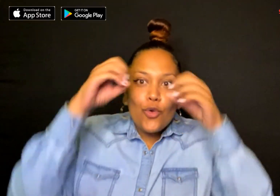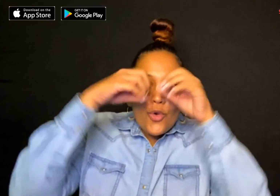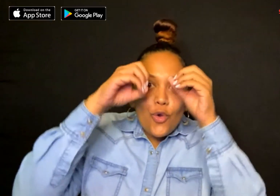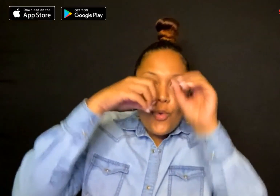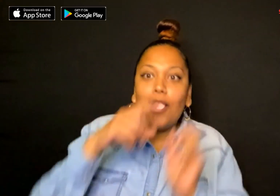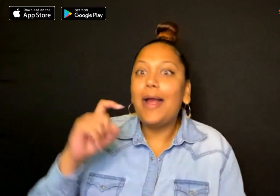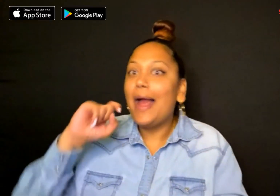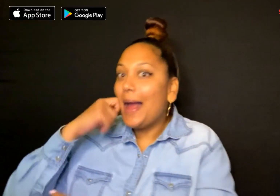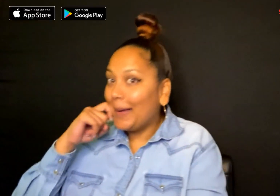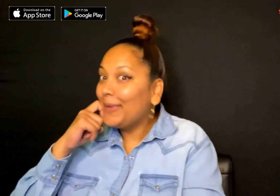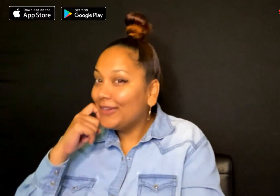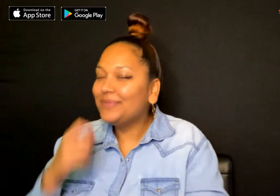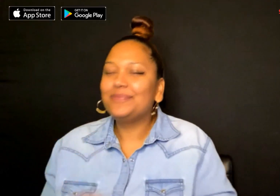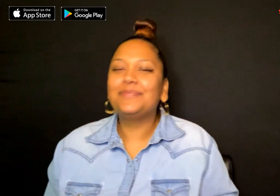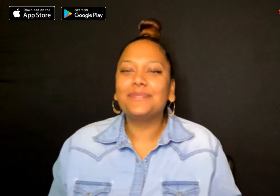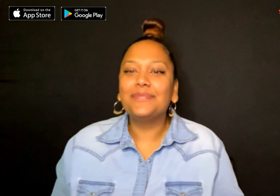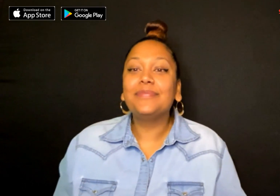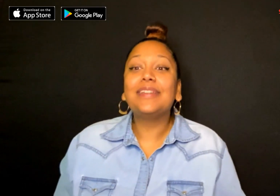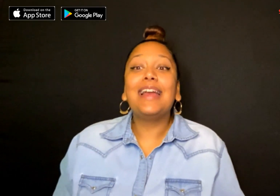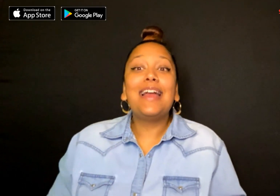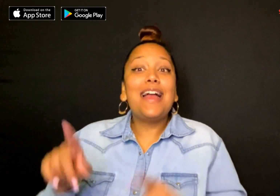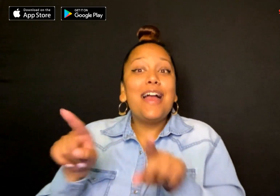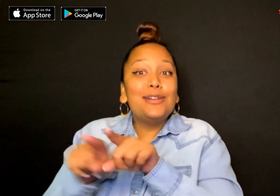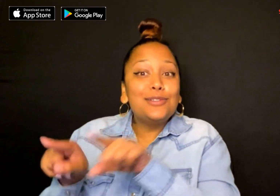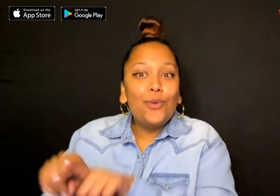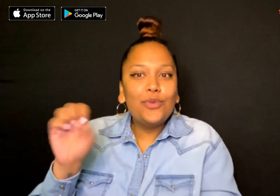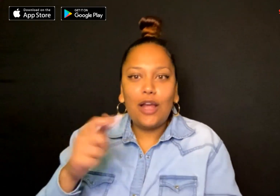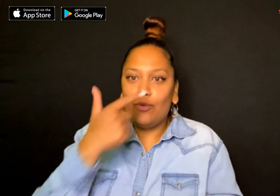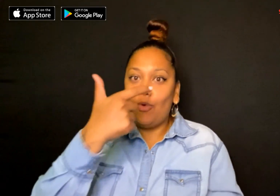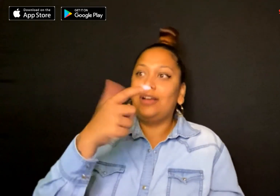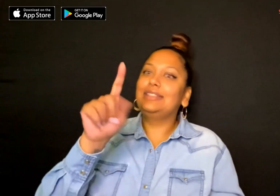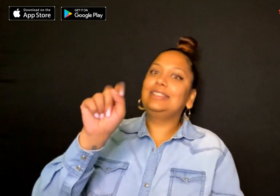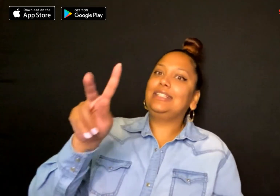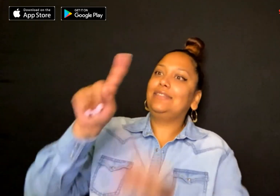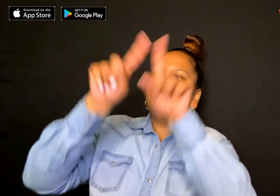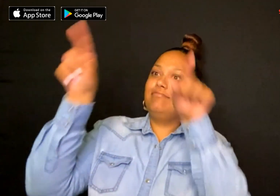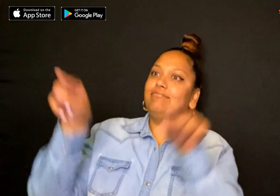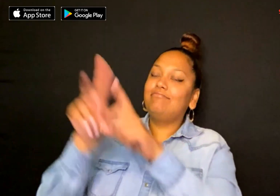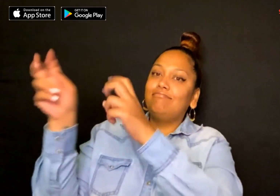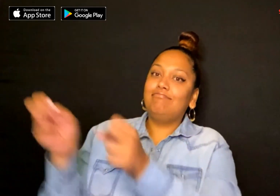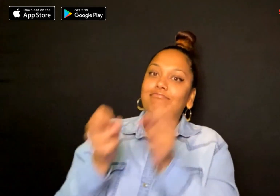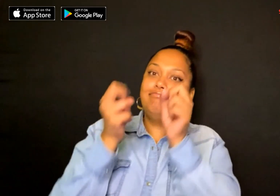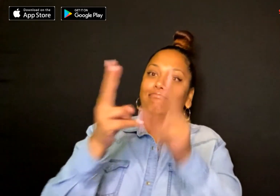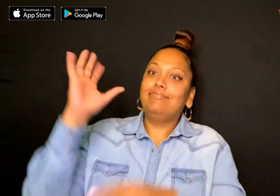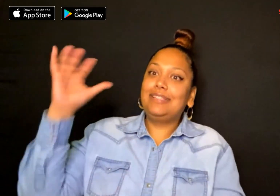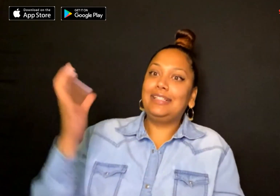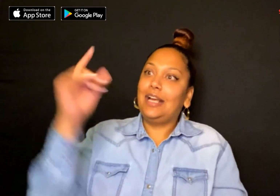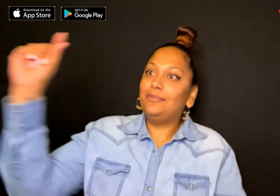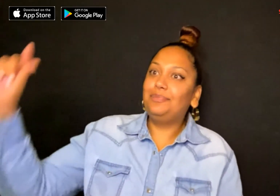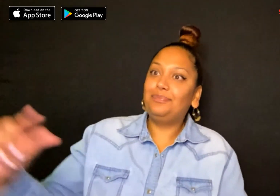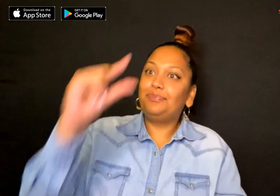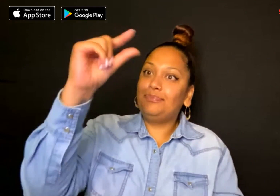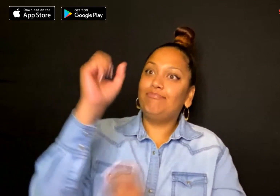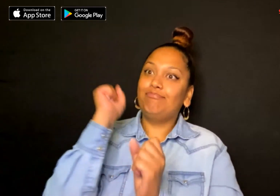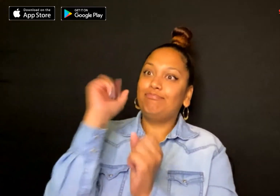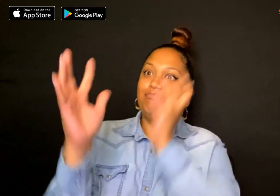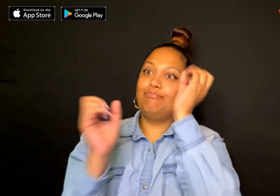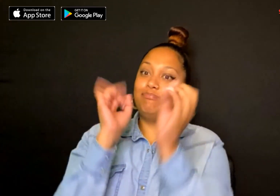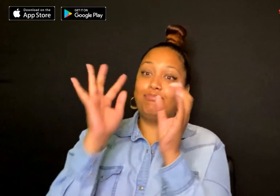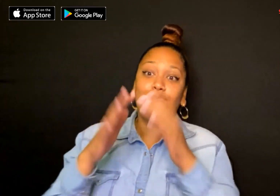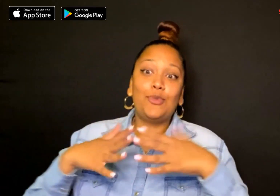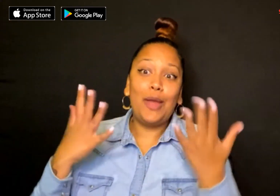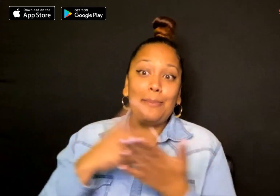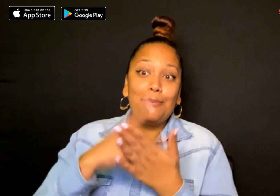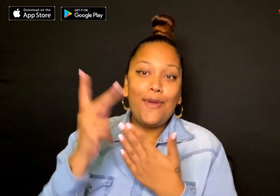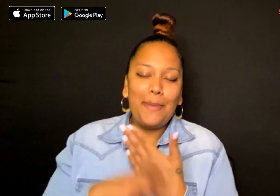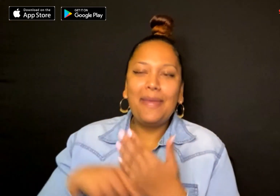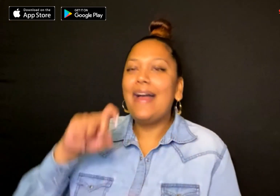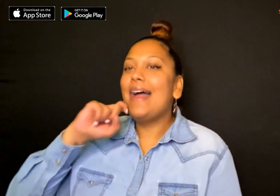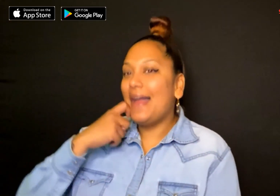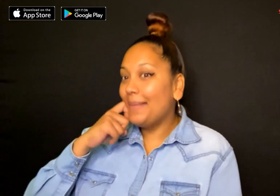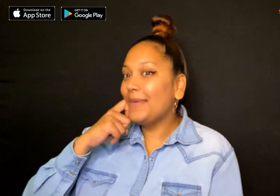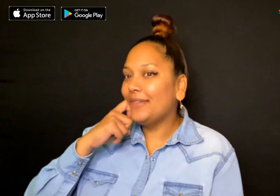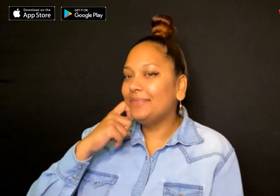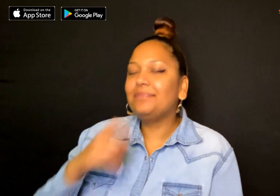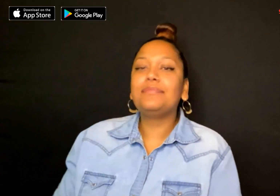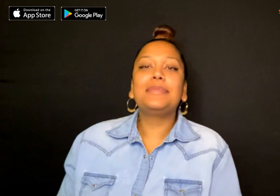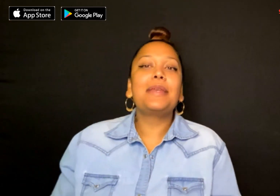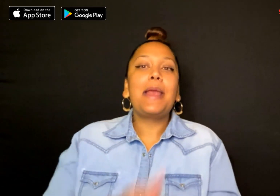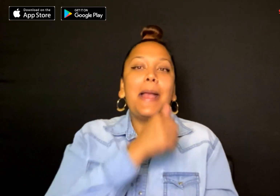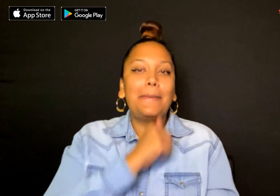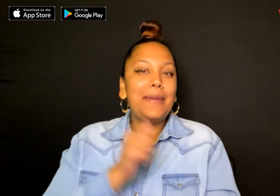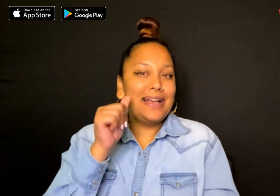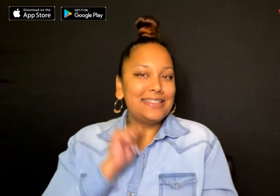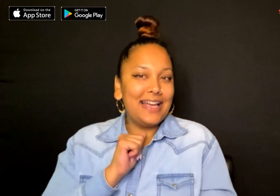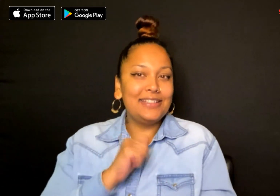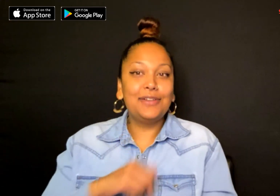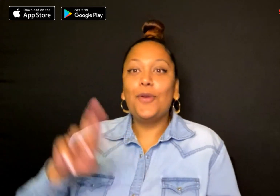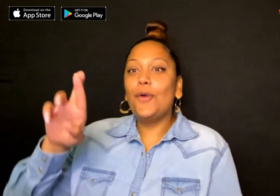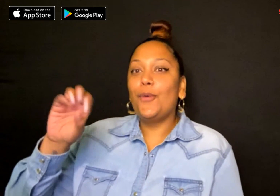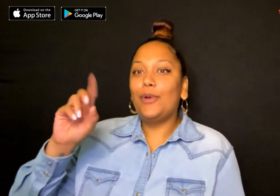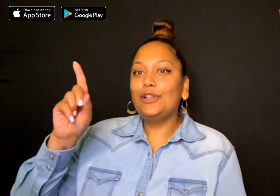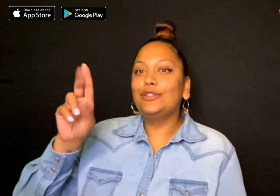Google play store in your smart phone and you can also watch on Apple TV Amazon and Roku